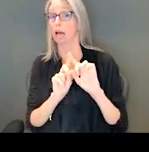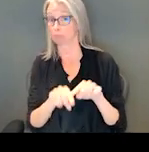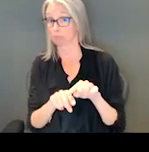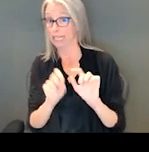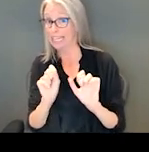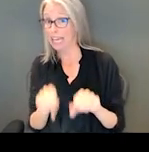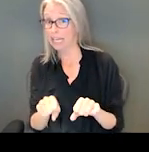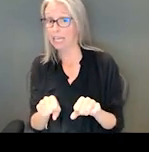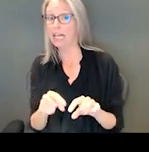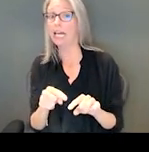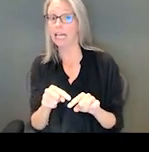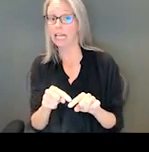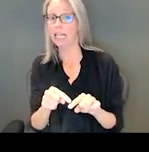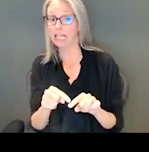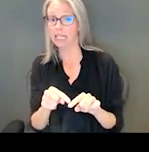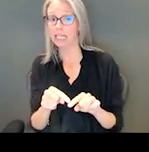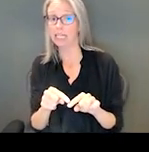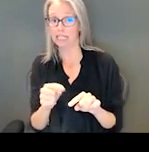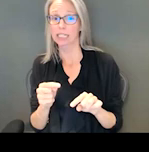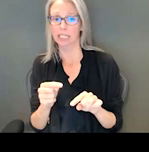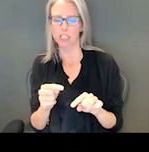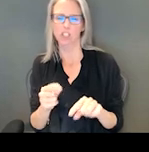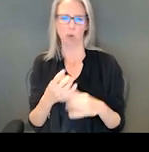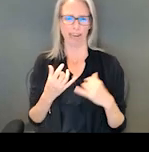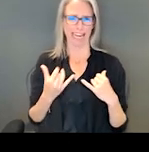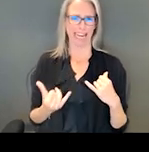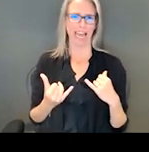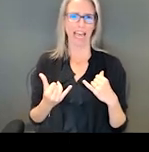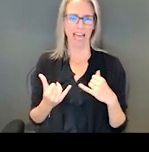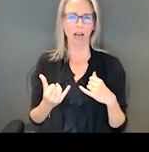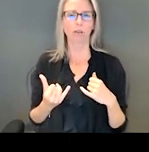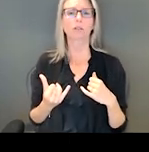restricted sense that we're working closely with partners, is, team or Dr.